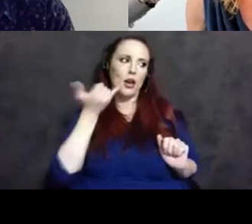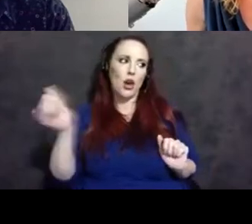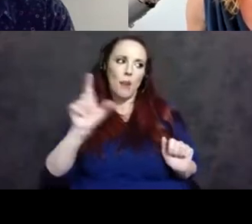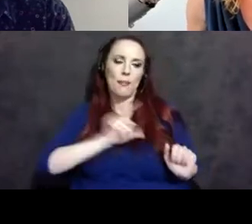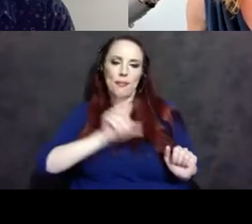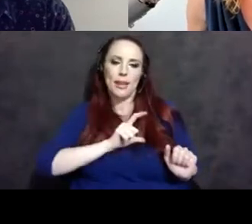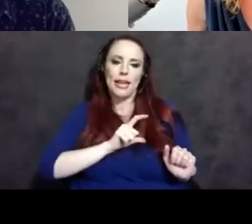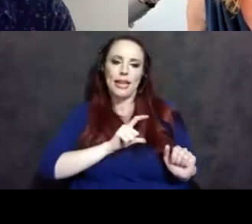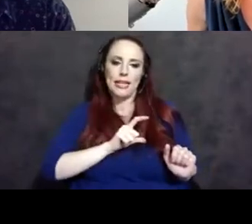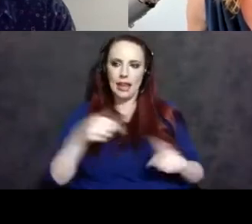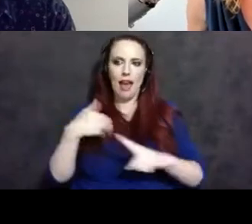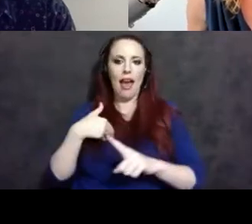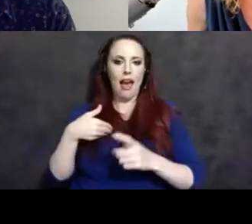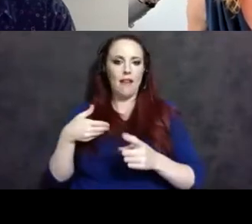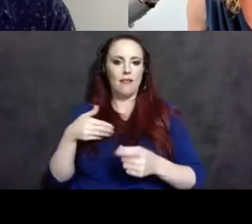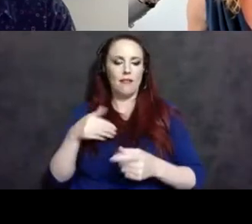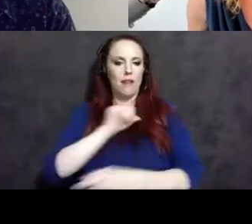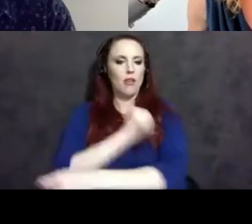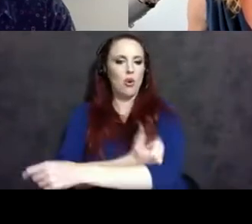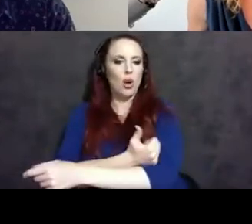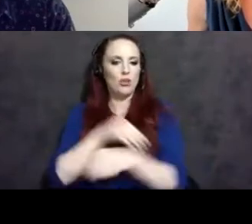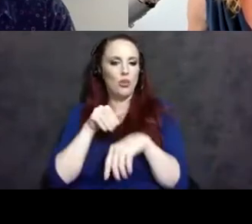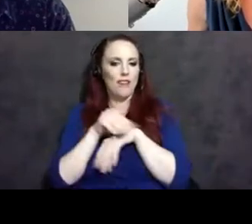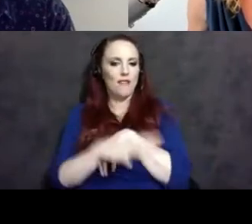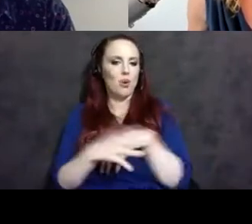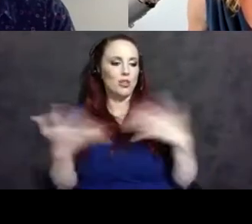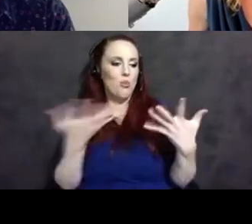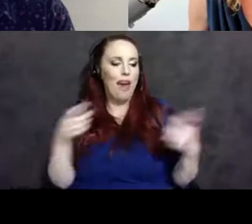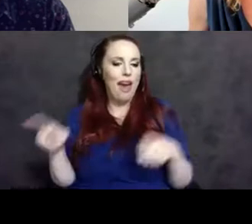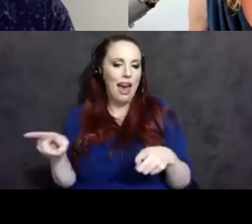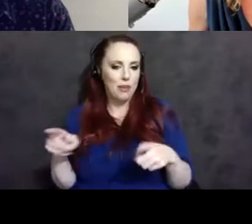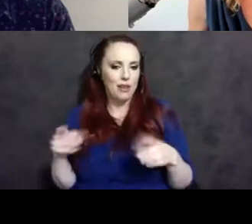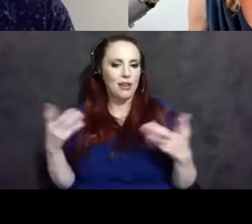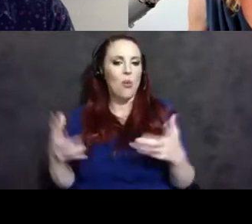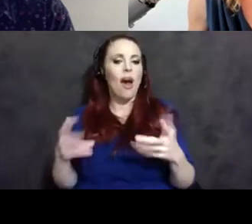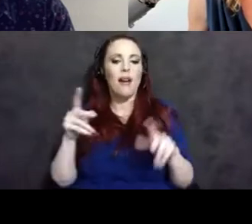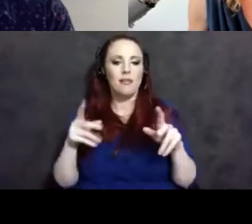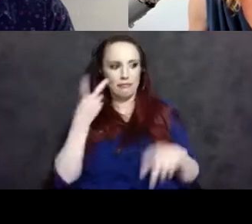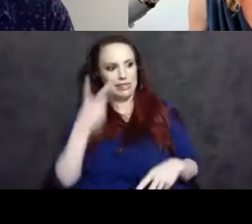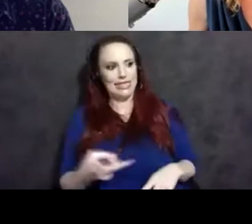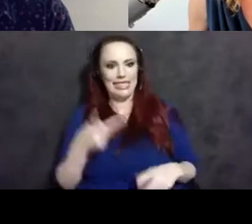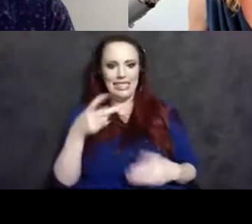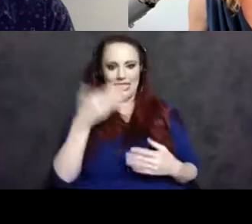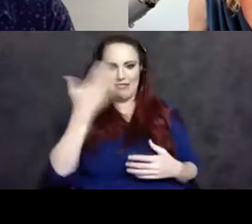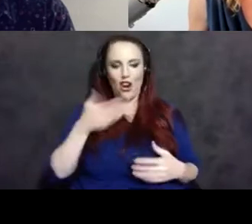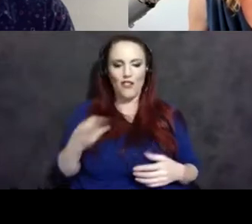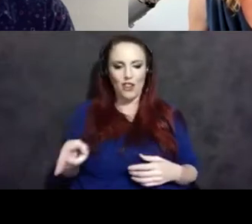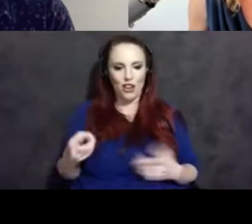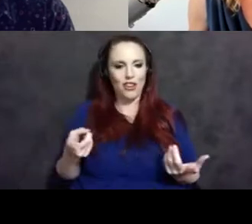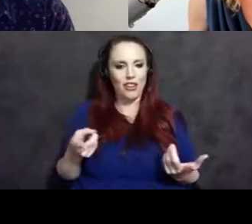have the power to influence what she sees. That's it, right?